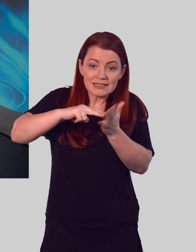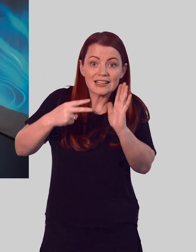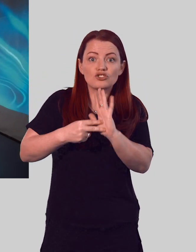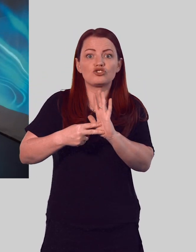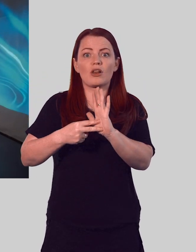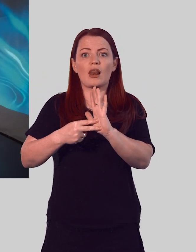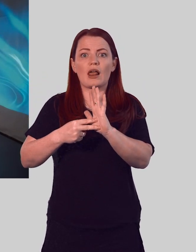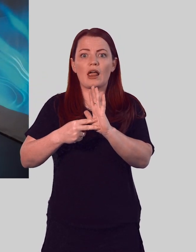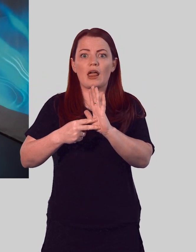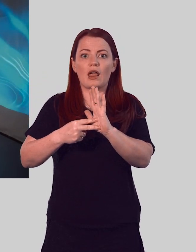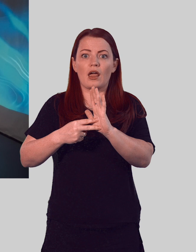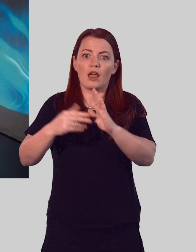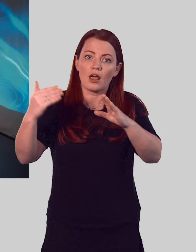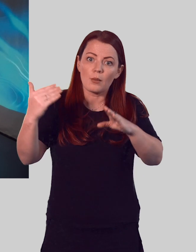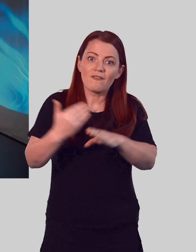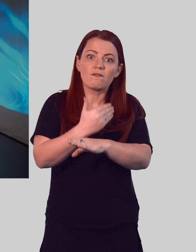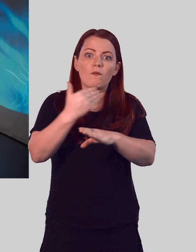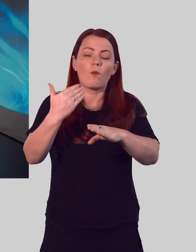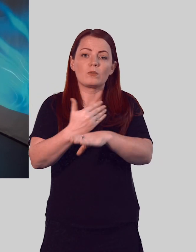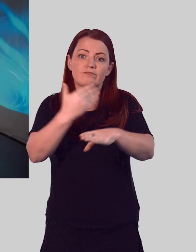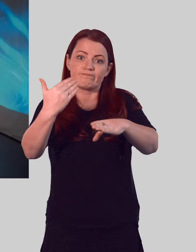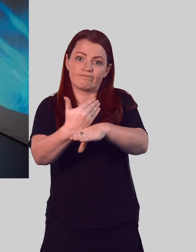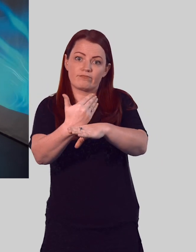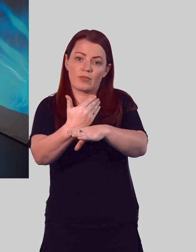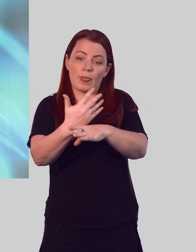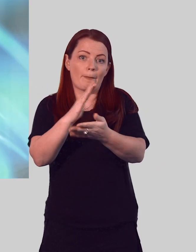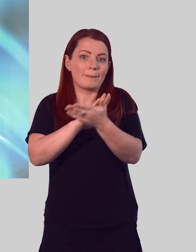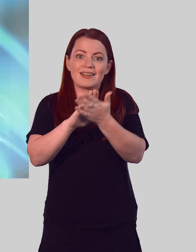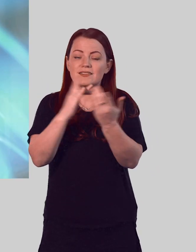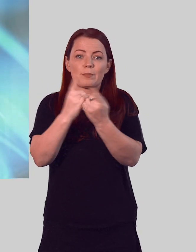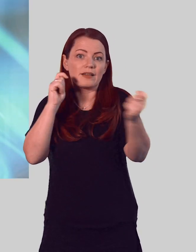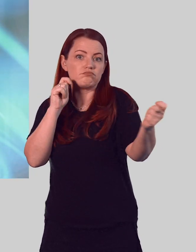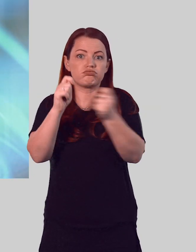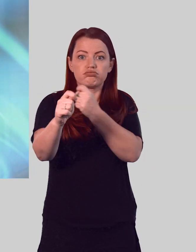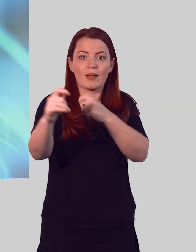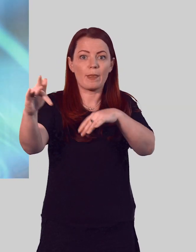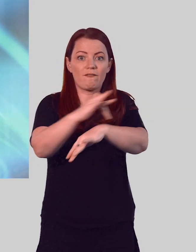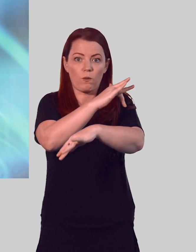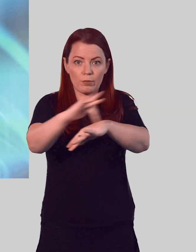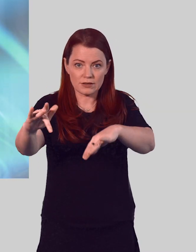causes something to change within a performance. The types of participation